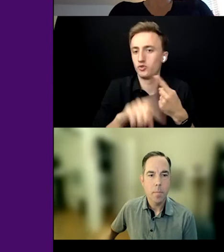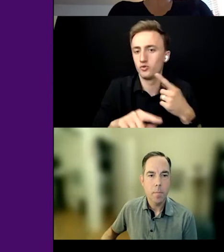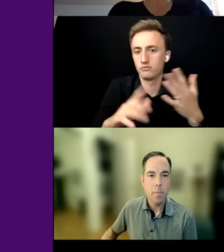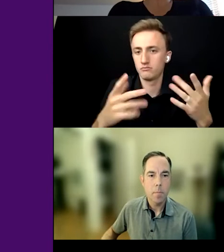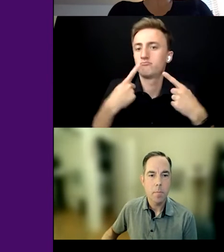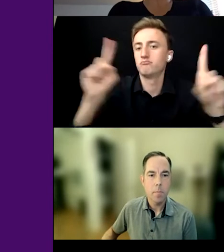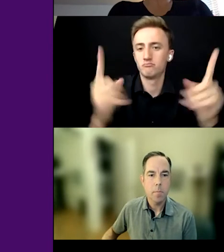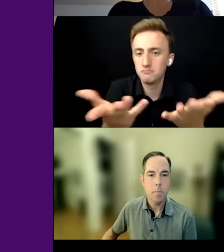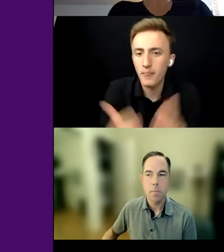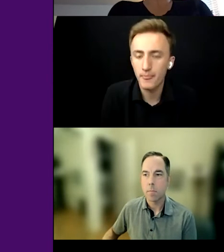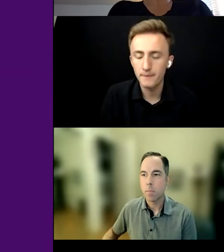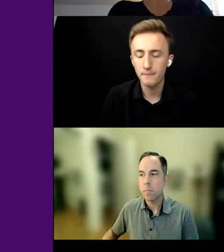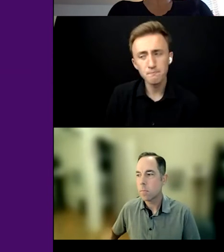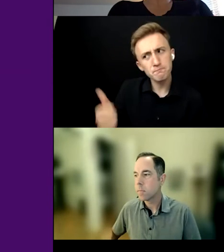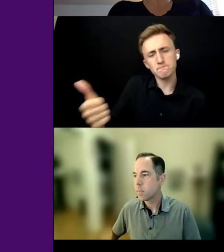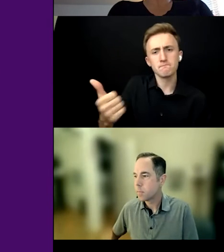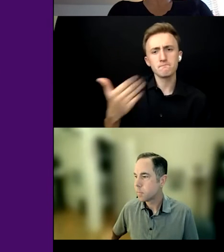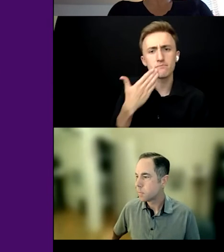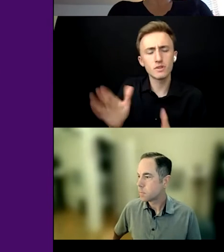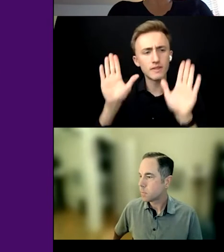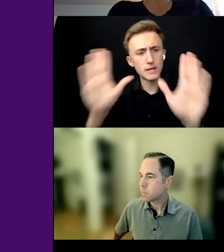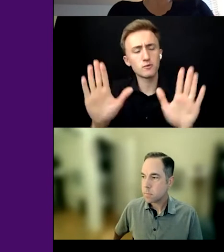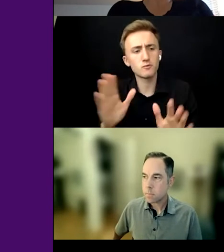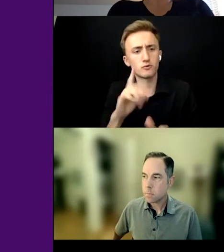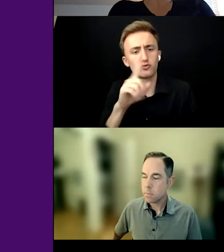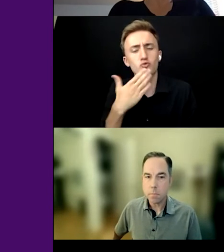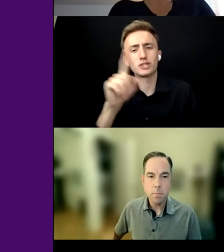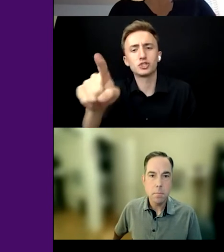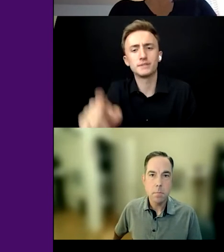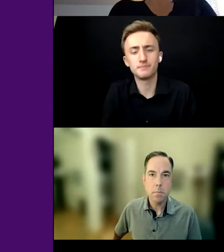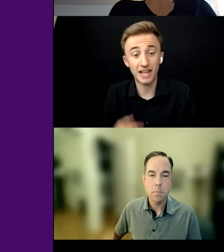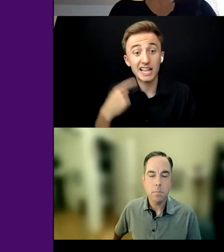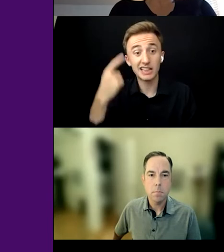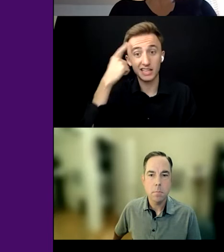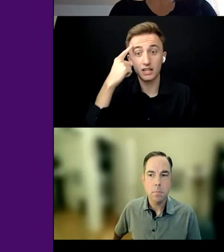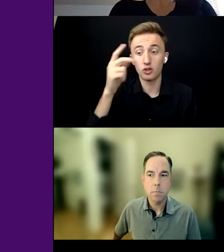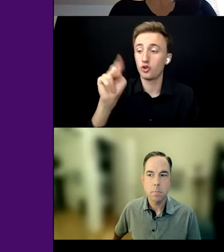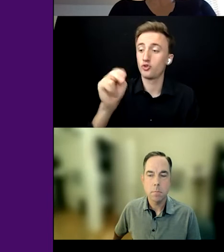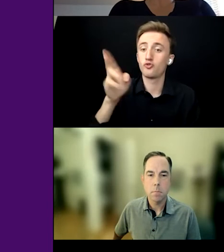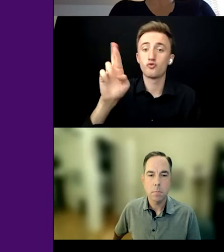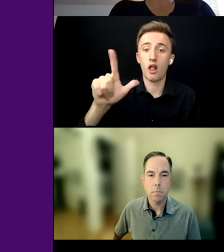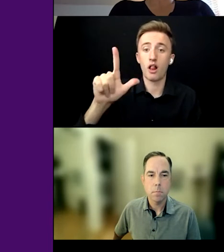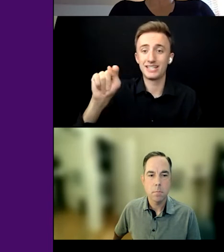Leonie: It's a really great question. I think that the Neural TTS offers up possibilities to